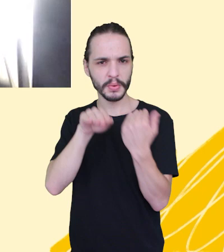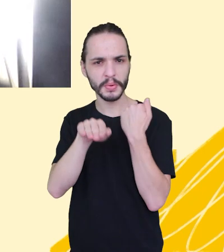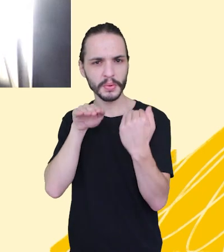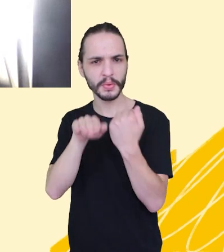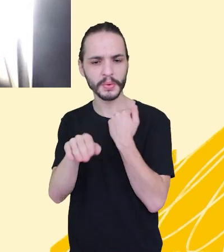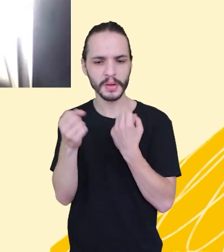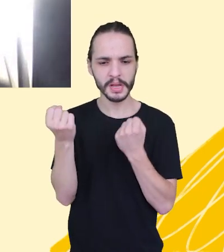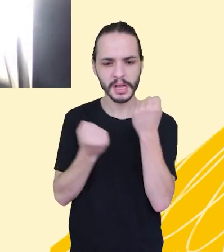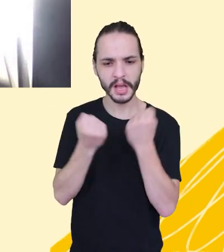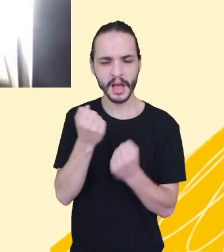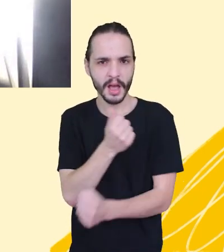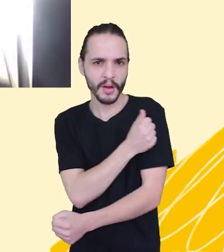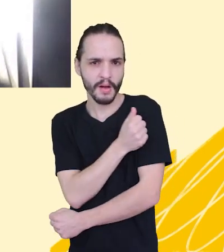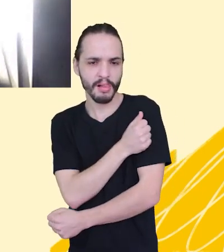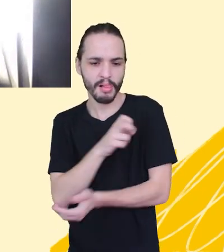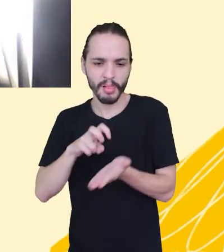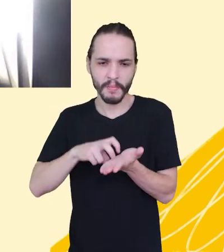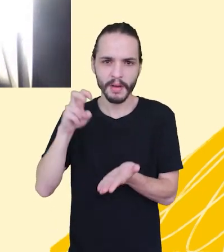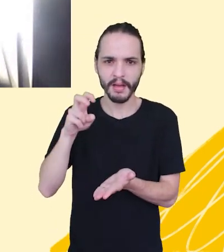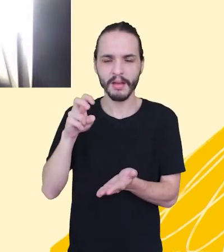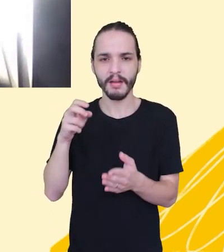And this was the beginning for me.